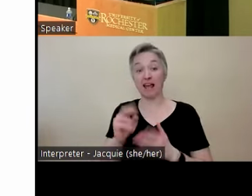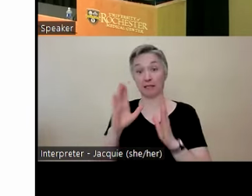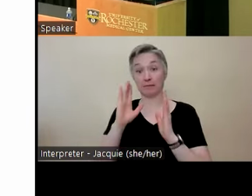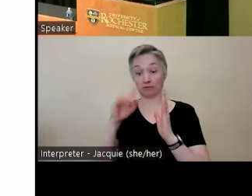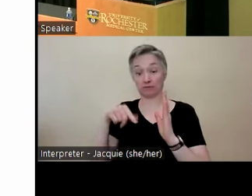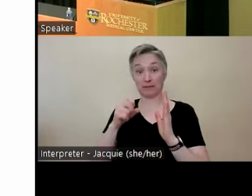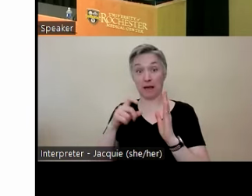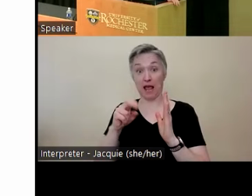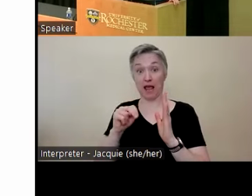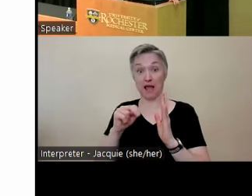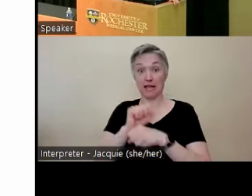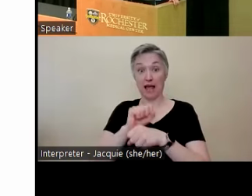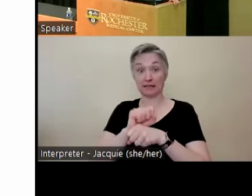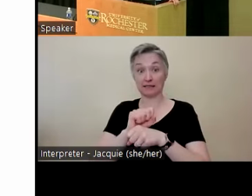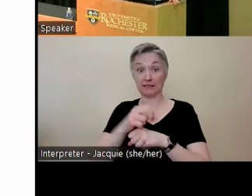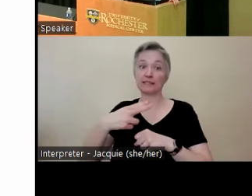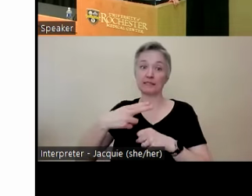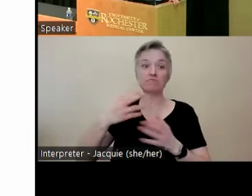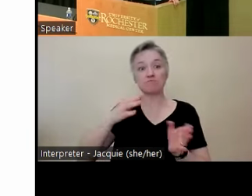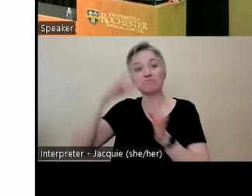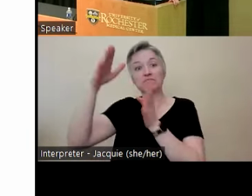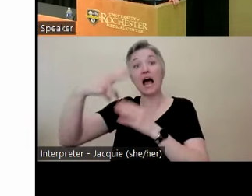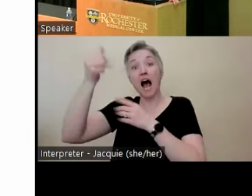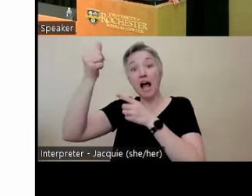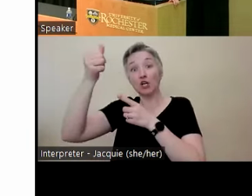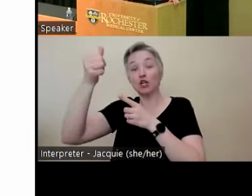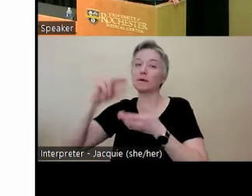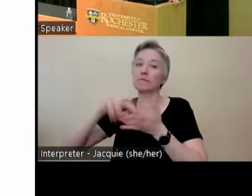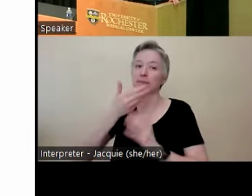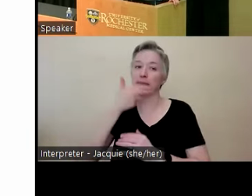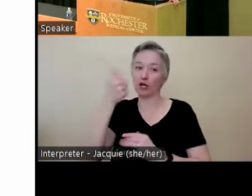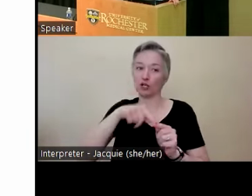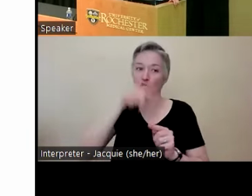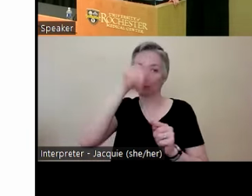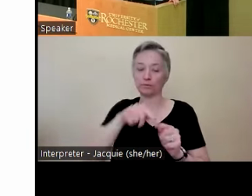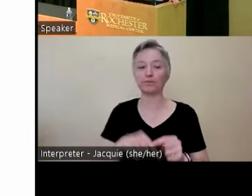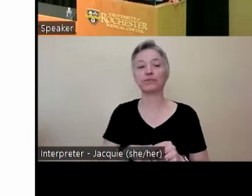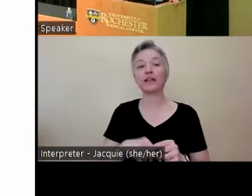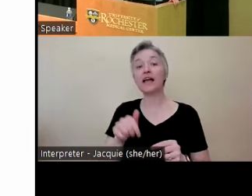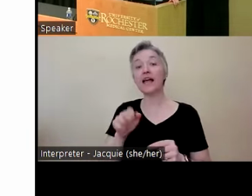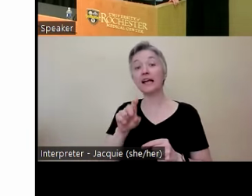so higher is going to be better and the ASG group is in black and the control group is in